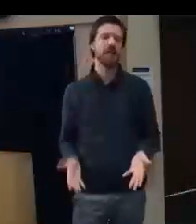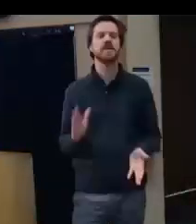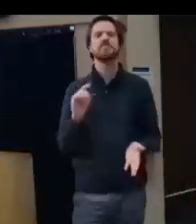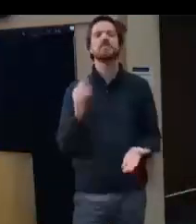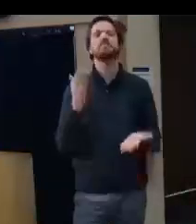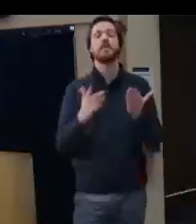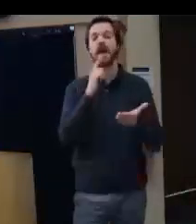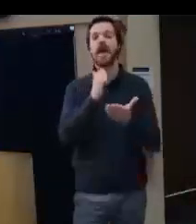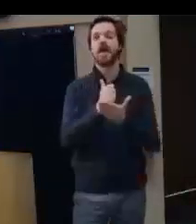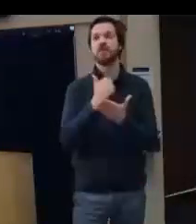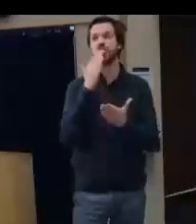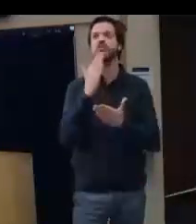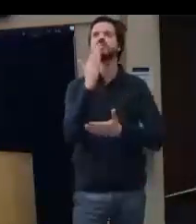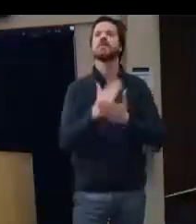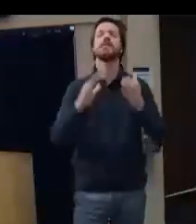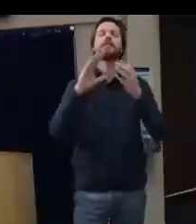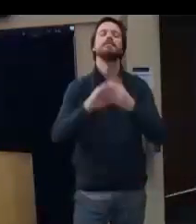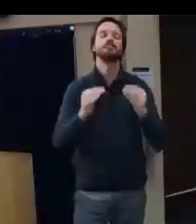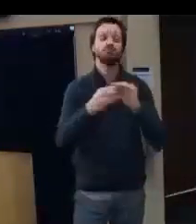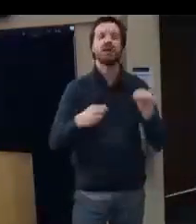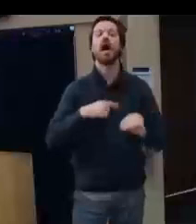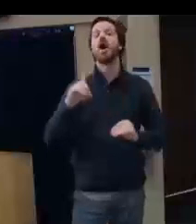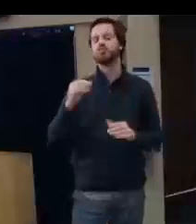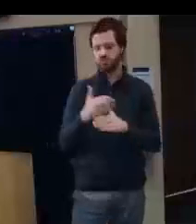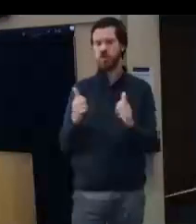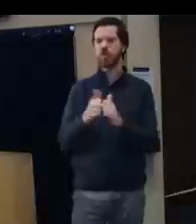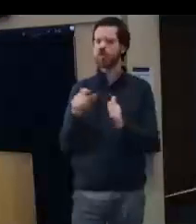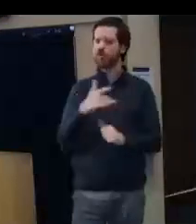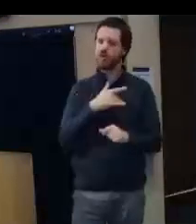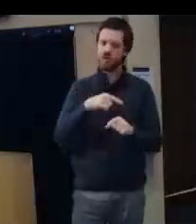also be helpful to know some of the messaging that I do share with cardiologists and and